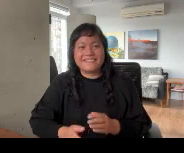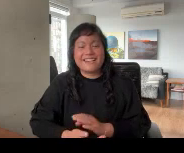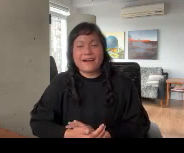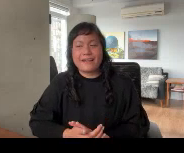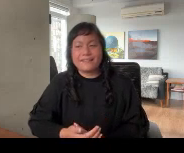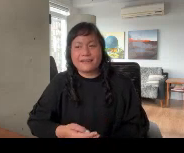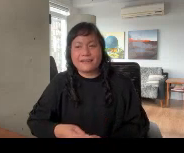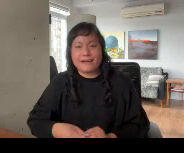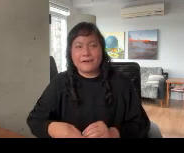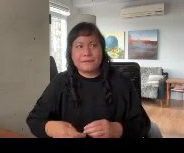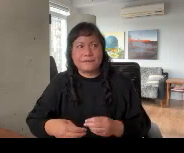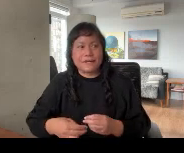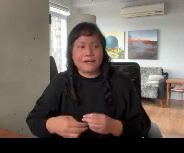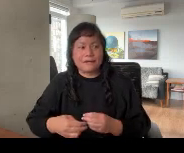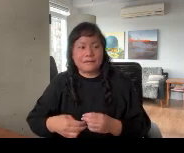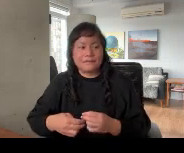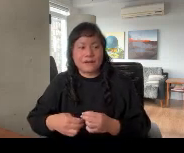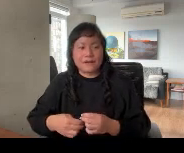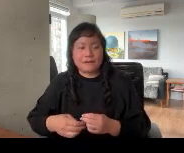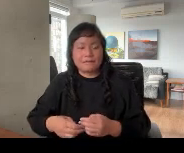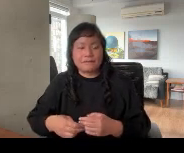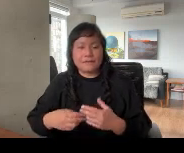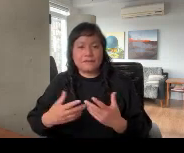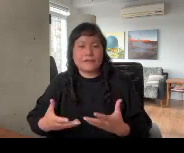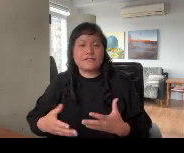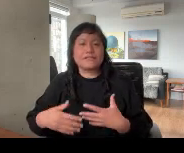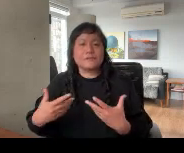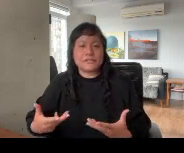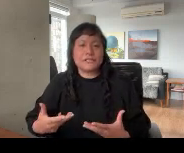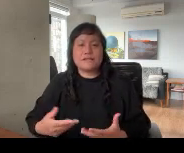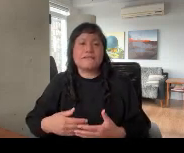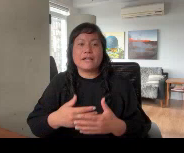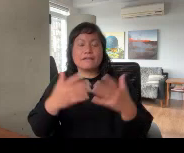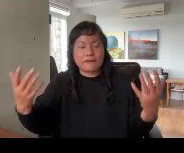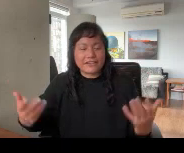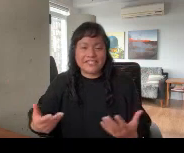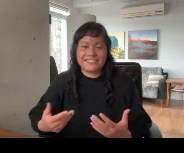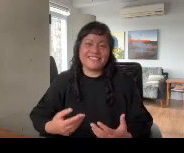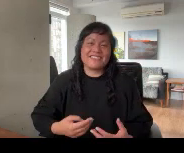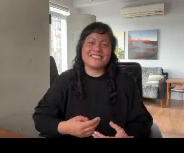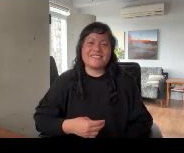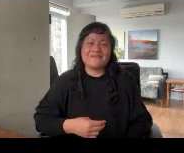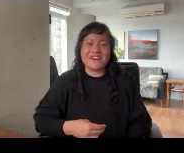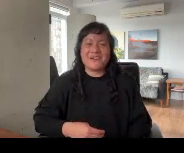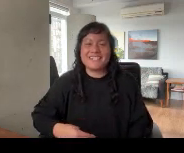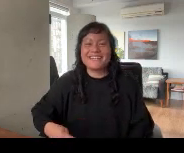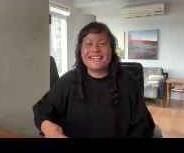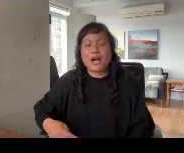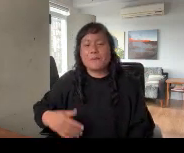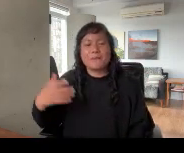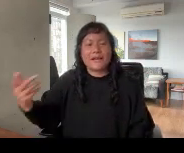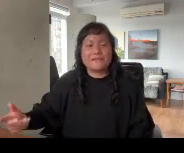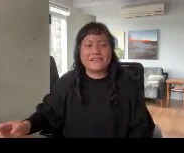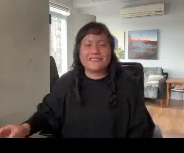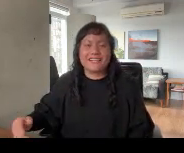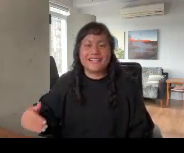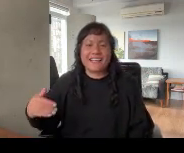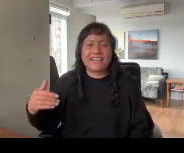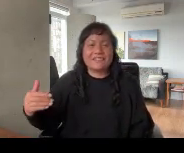difficult, I think, knowledge to achieve in a large institutional environment, but I feel like